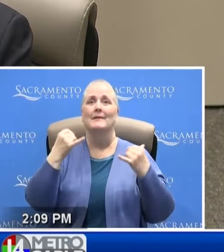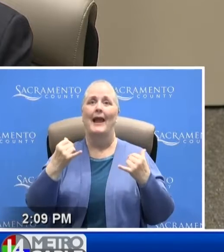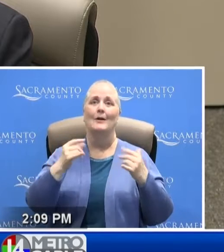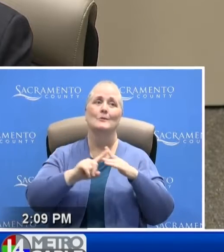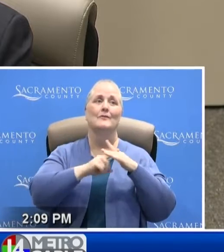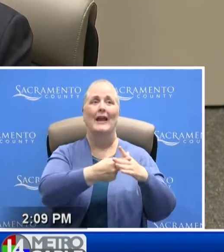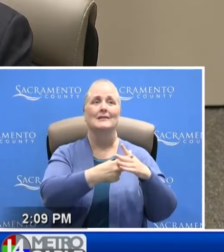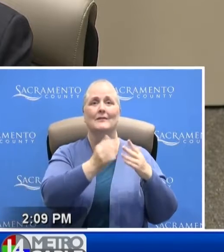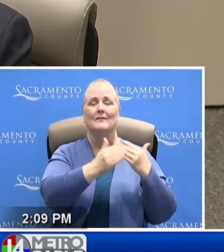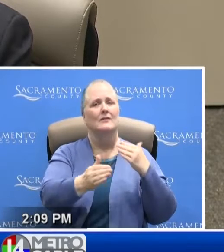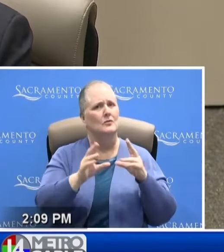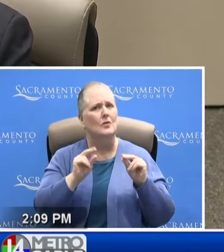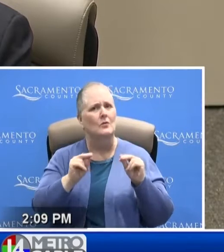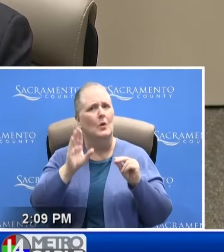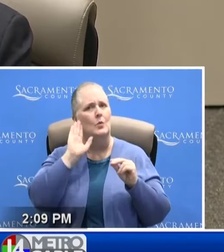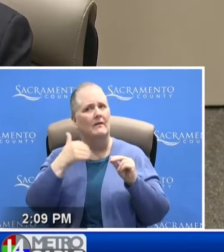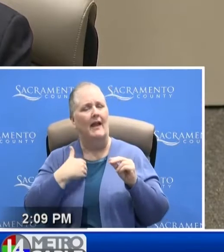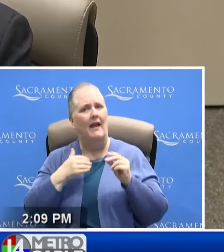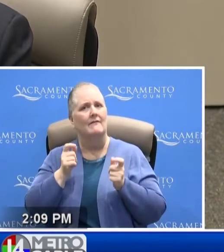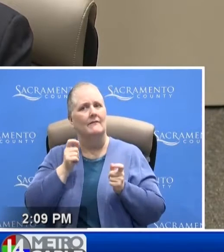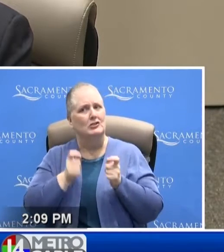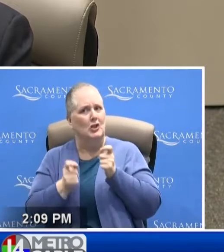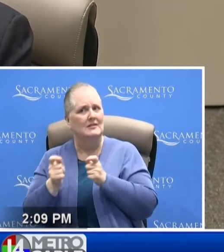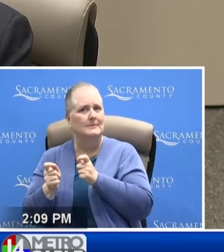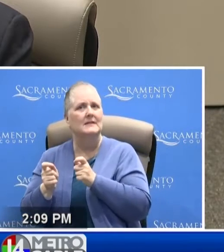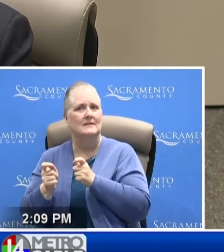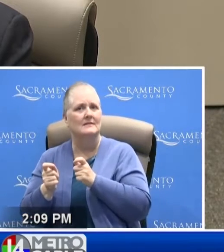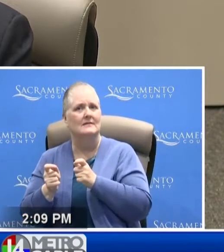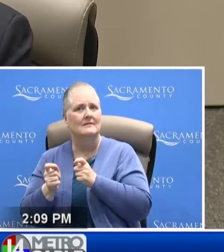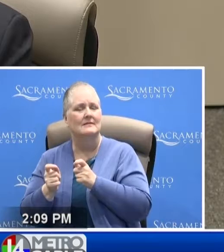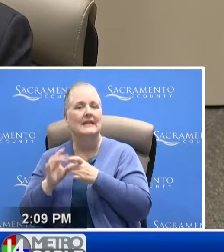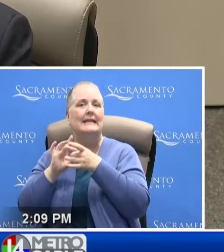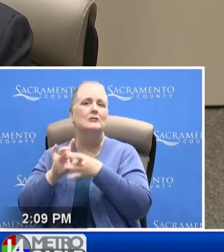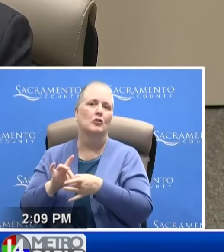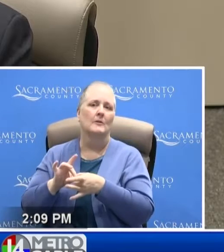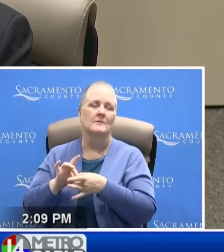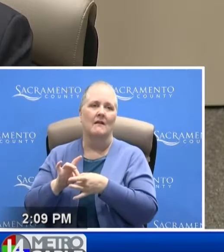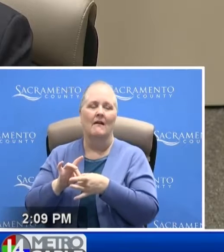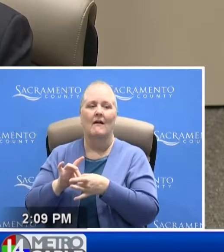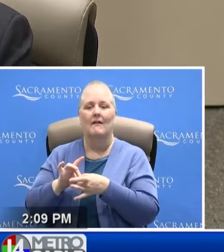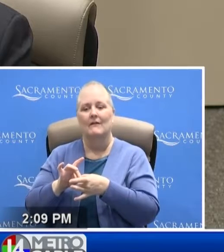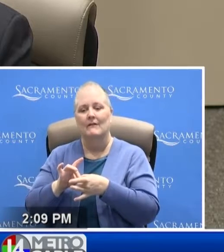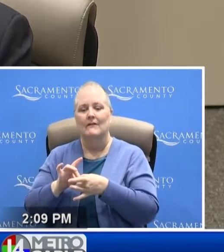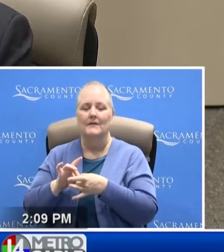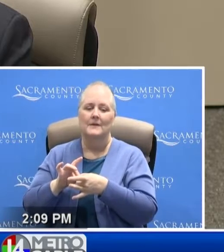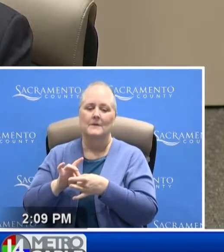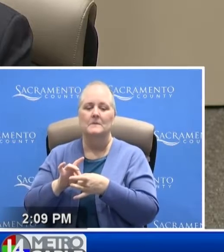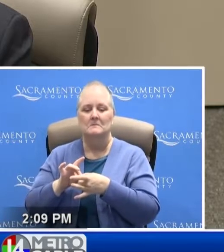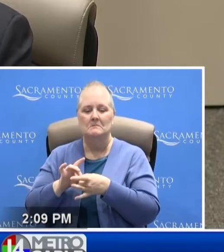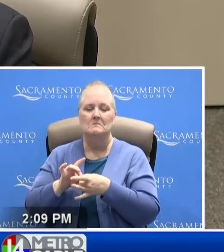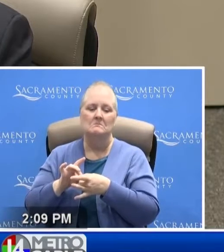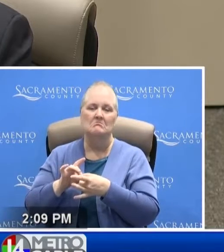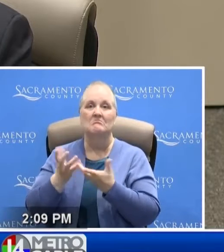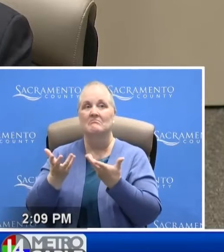It's going to come with some adjustment in terms of how, you know, my colleagues and I are